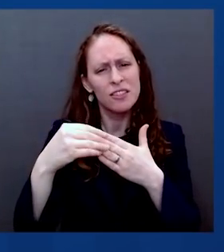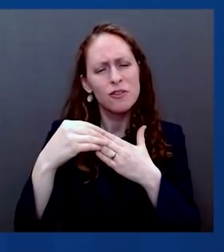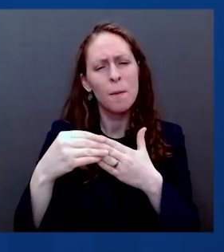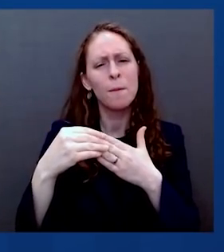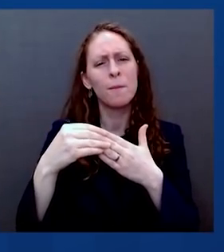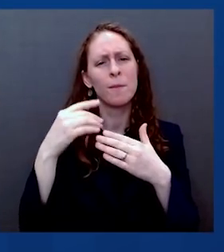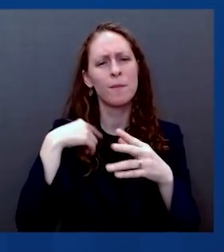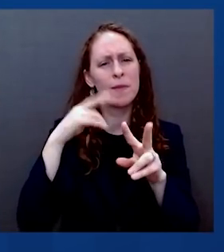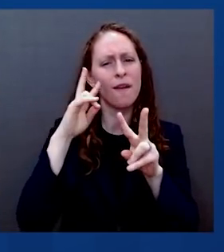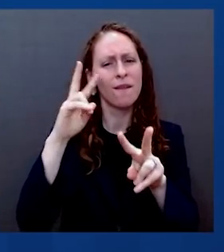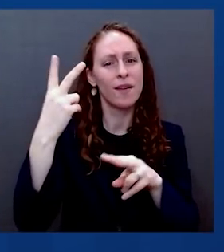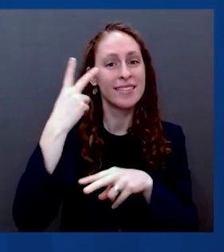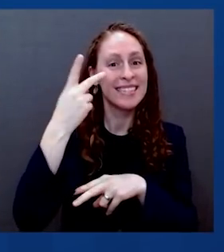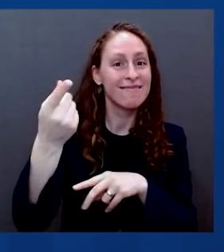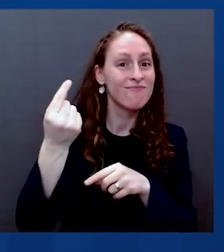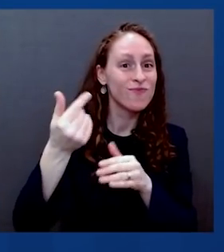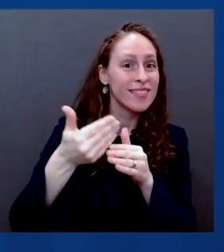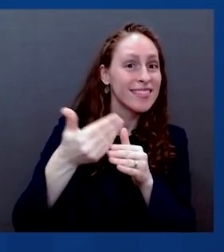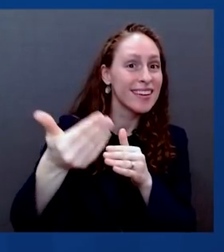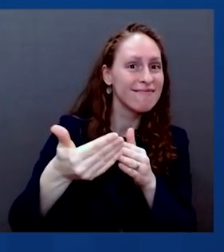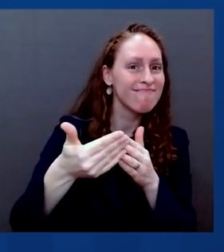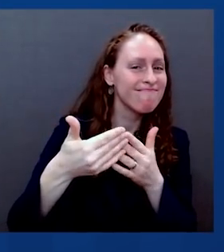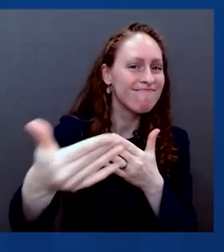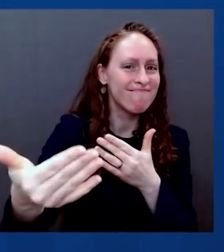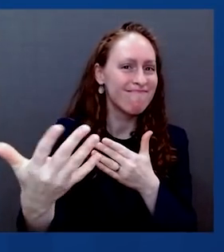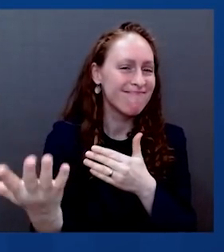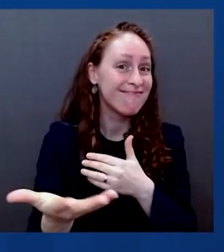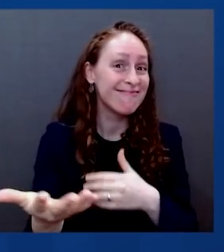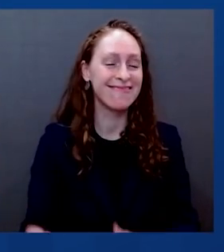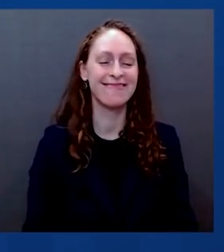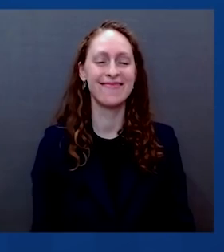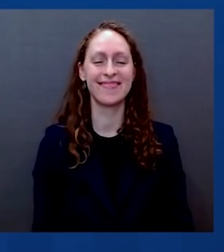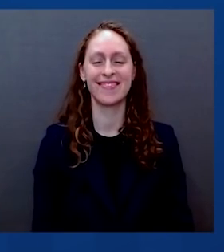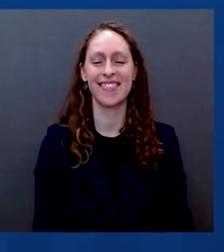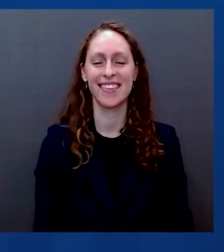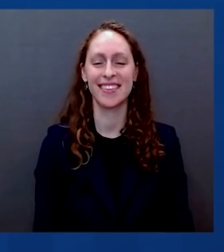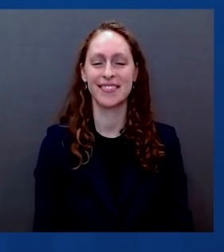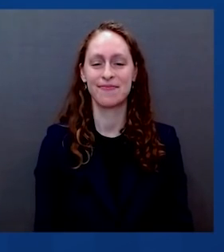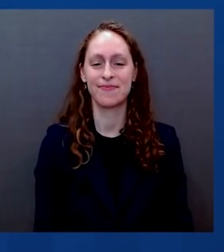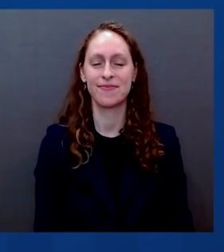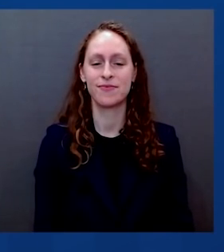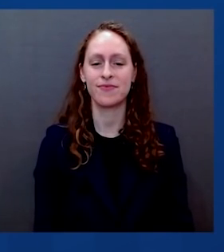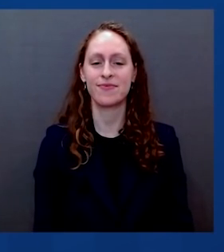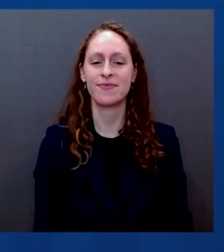So last week, one year, -- yes, please do sit --